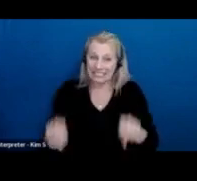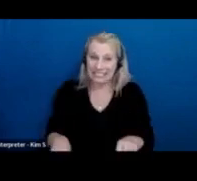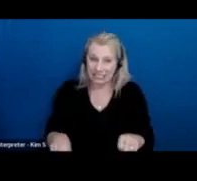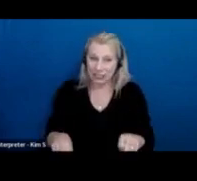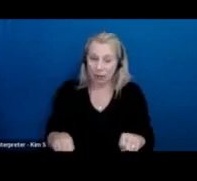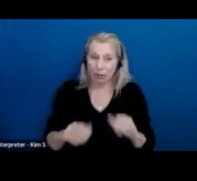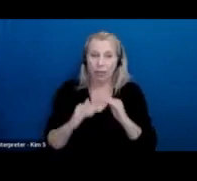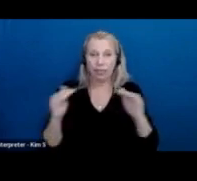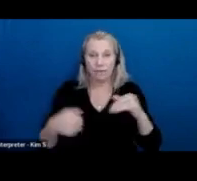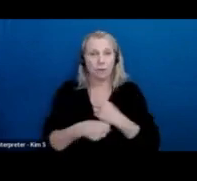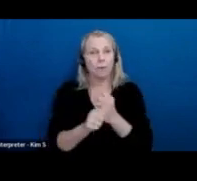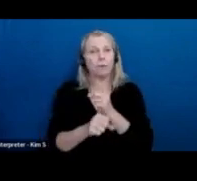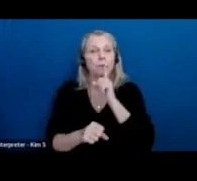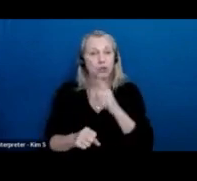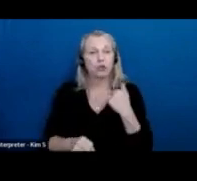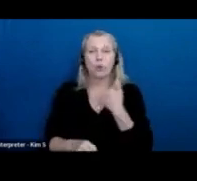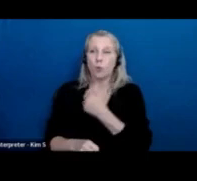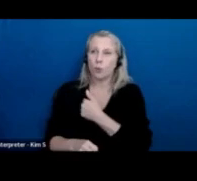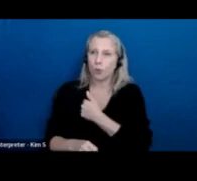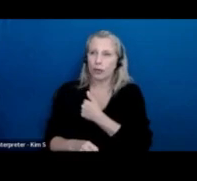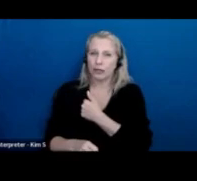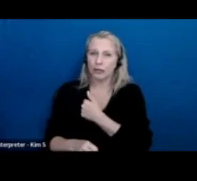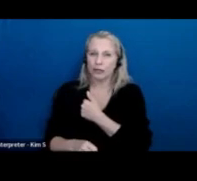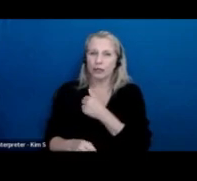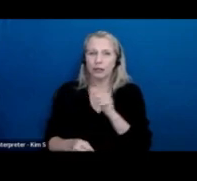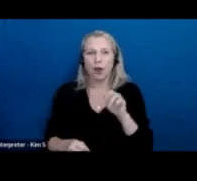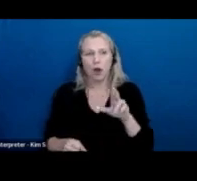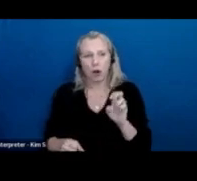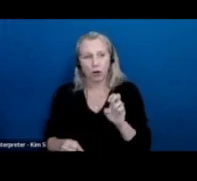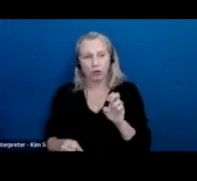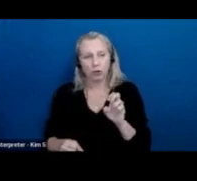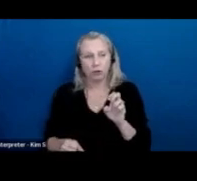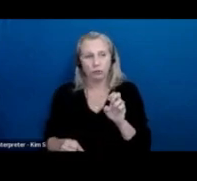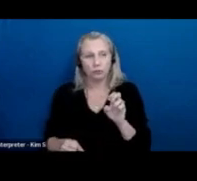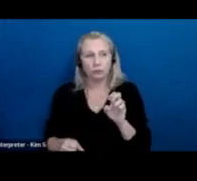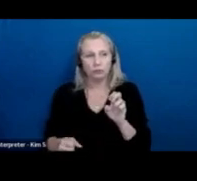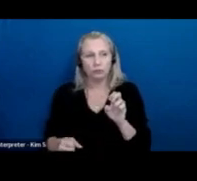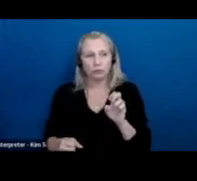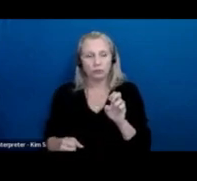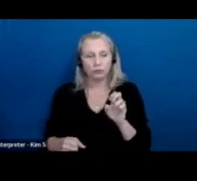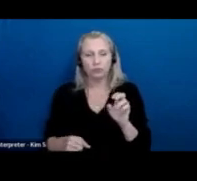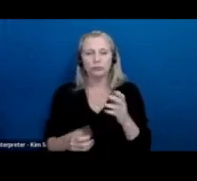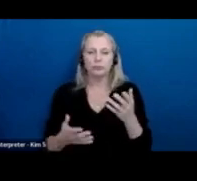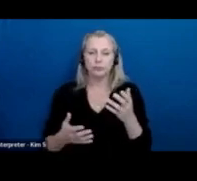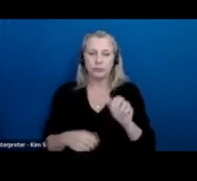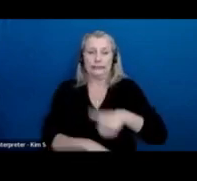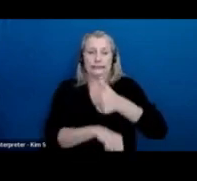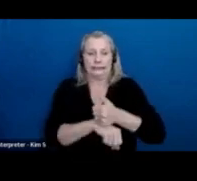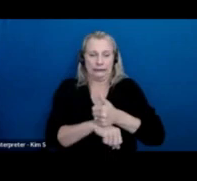sure that we are implementing services in a way that